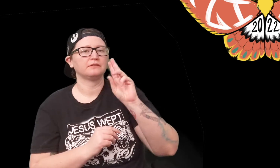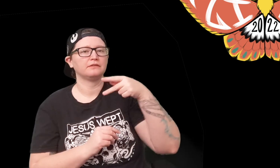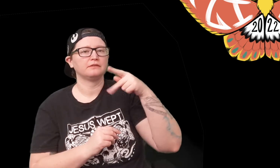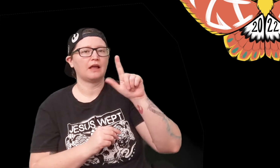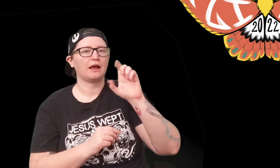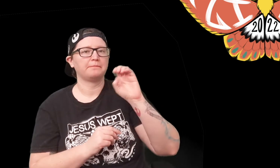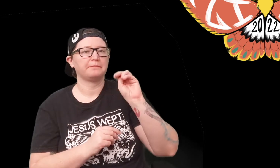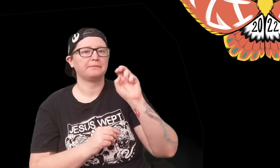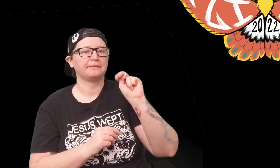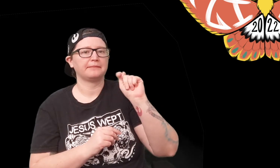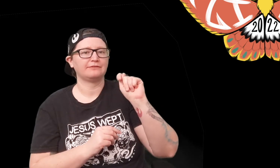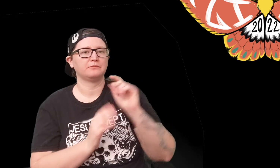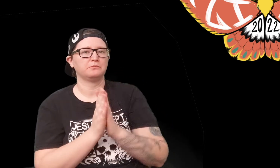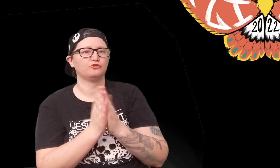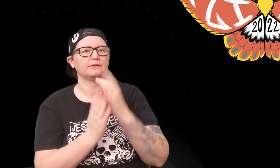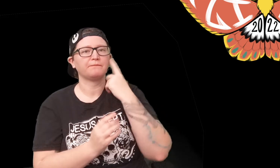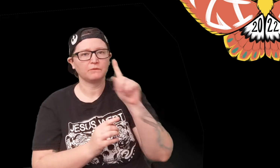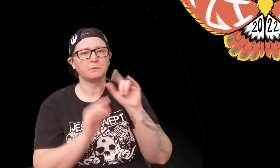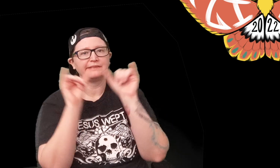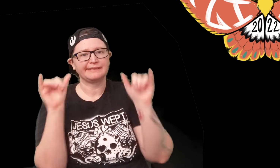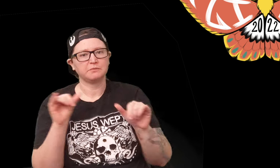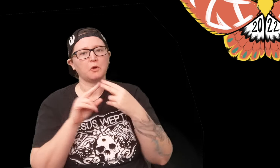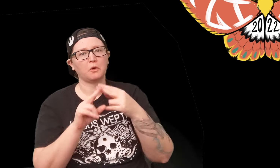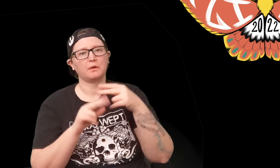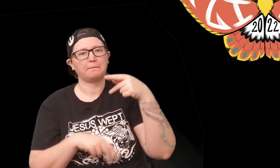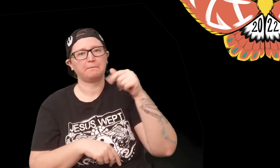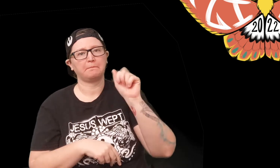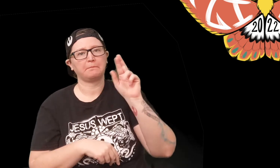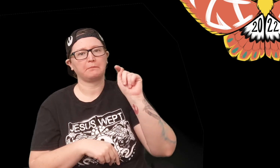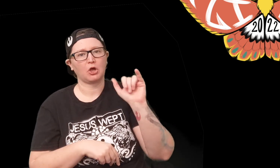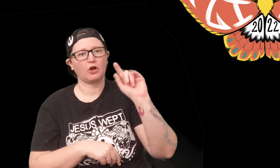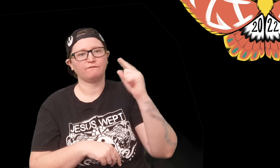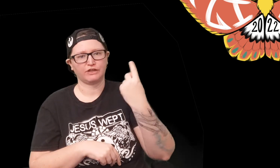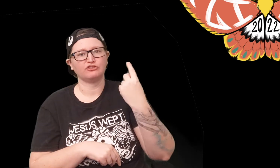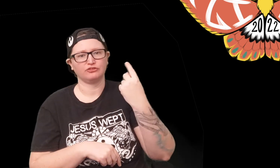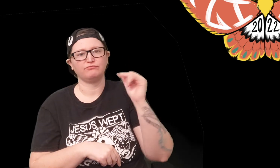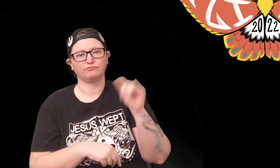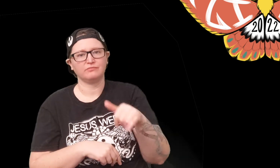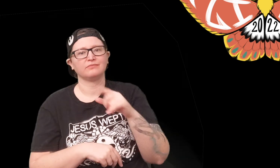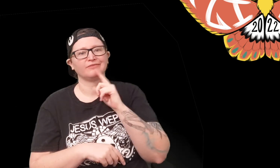so really this is a supplemental book for a system called Party First